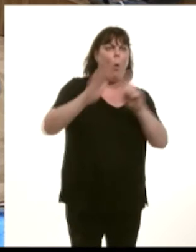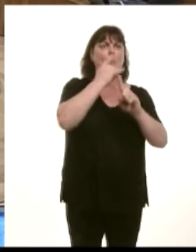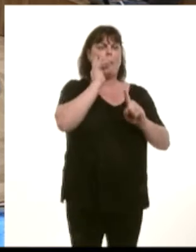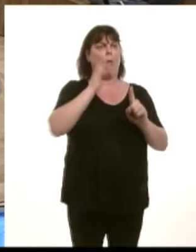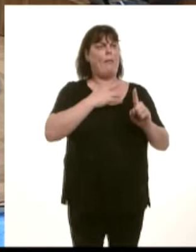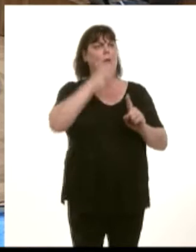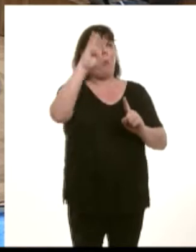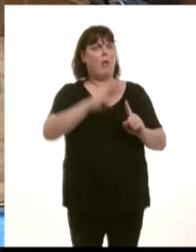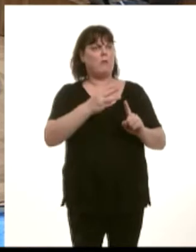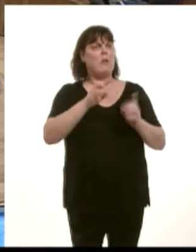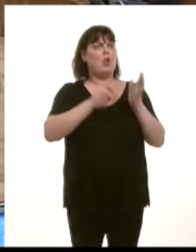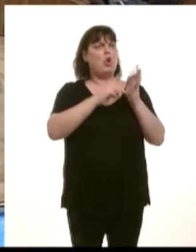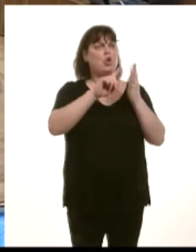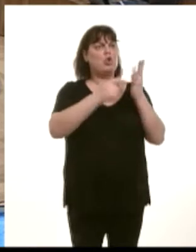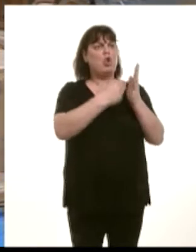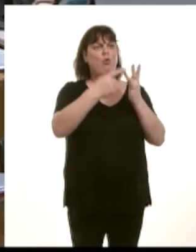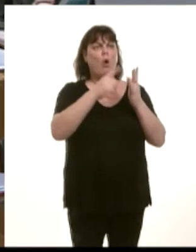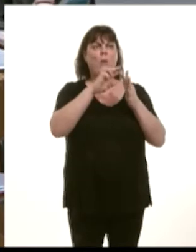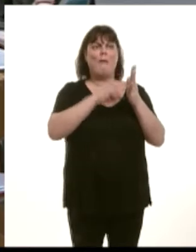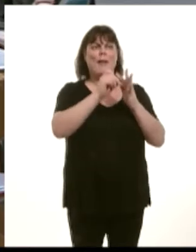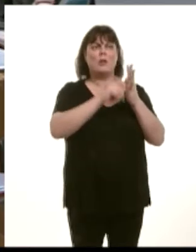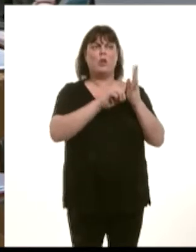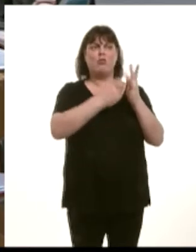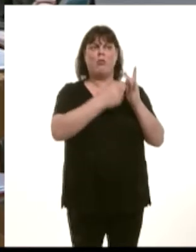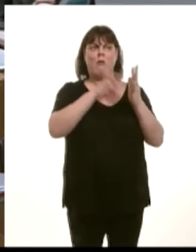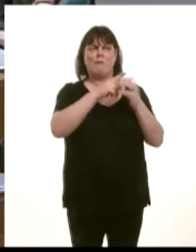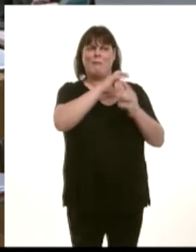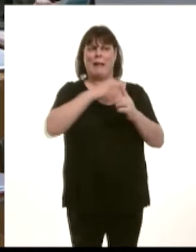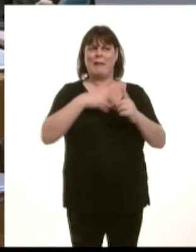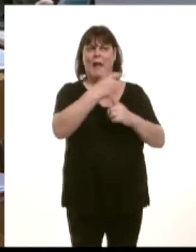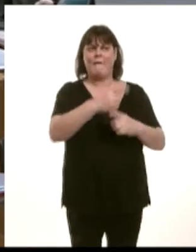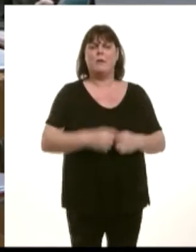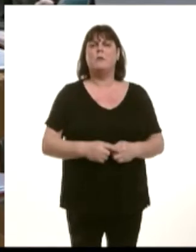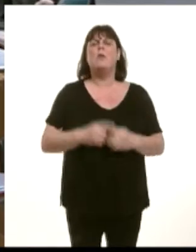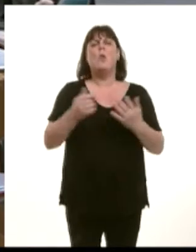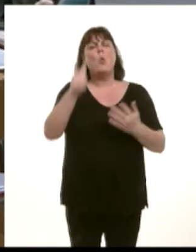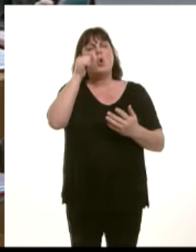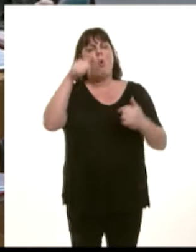Carwyn Jones: Well, of course, hospitals such as Velindre provide a service far more widely than Cardiff.